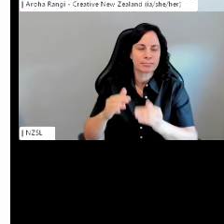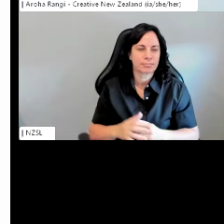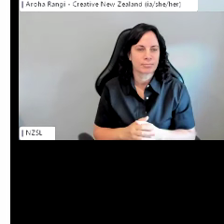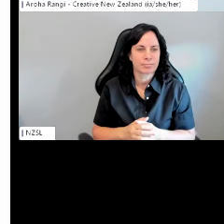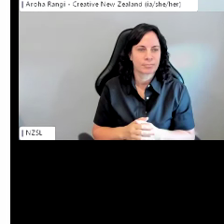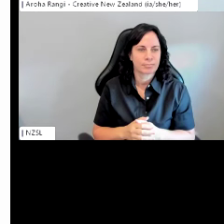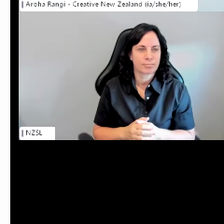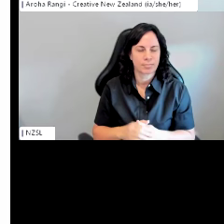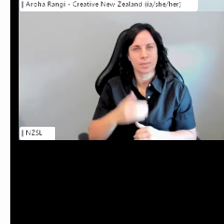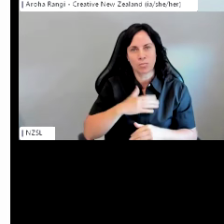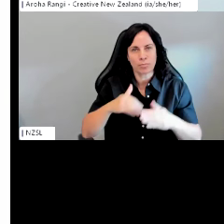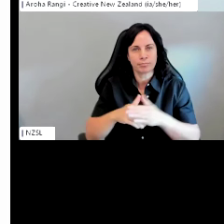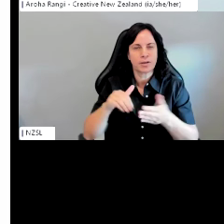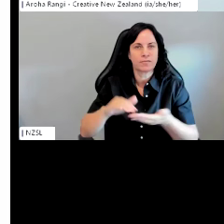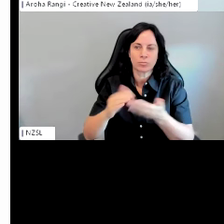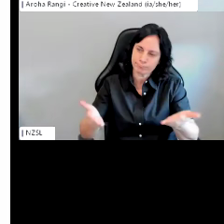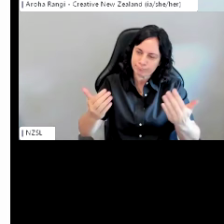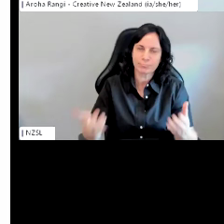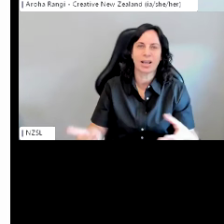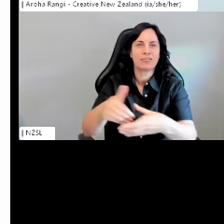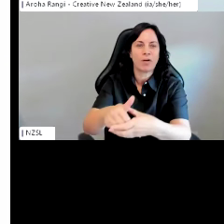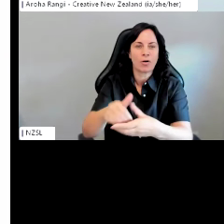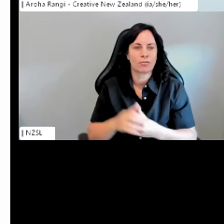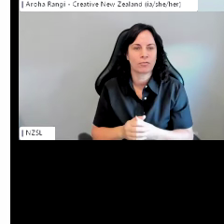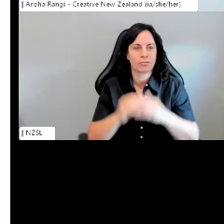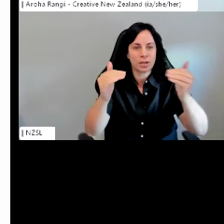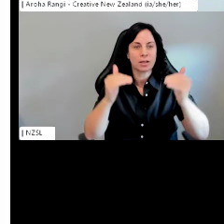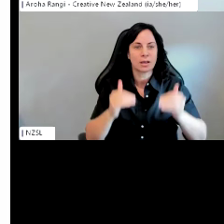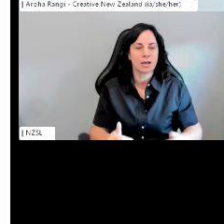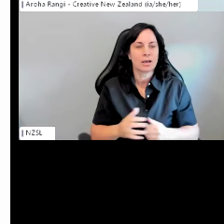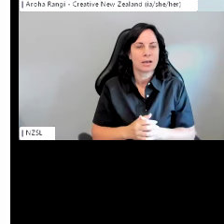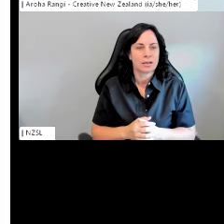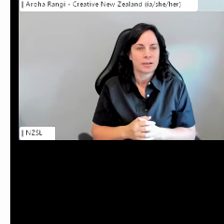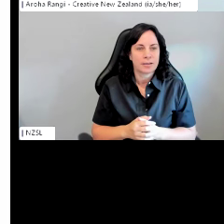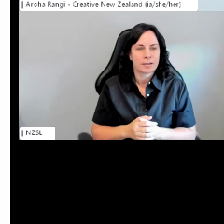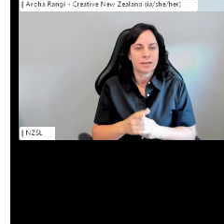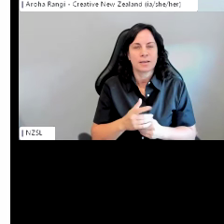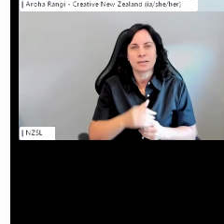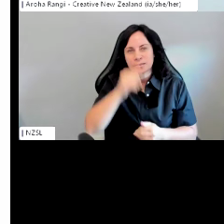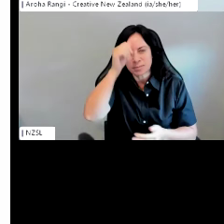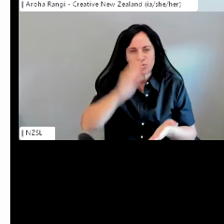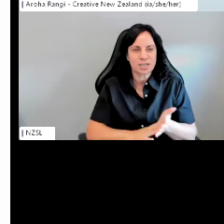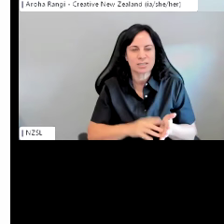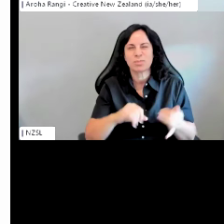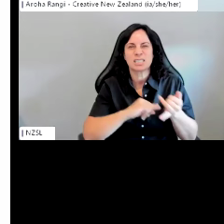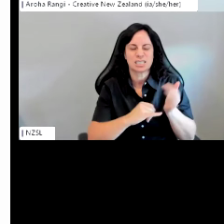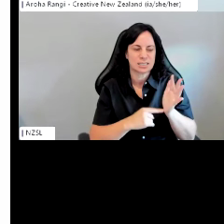much wanting the whole community involved. um stimulation are seeking really cool new novel,